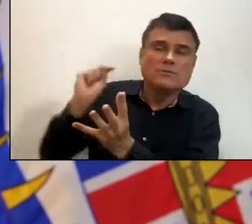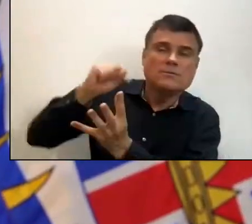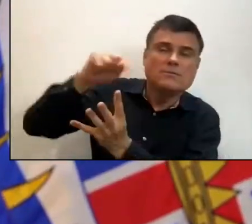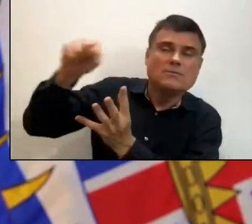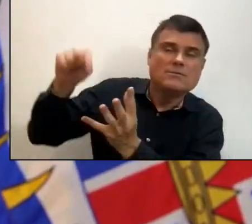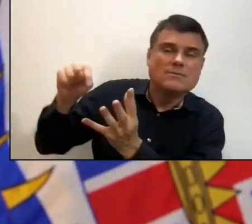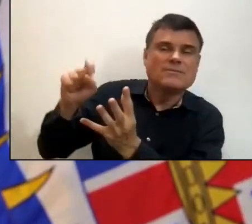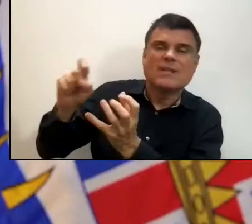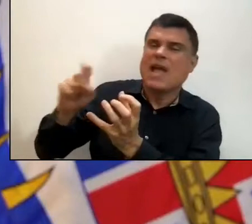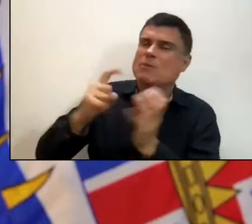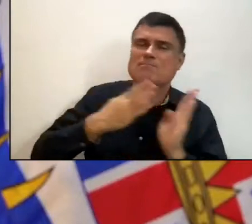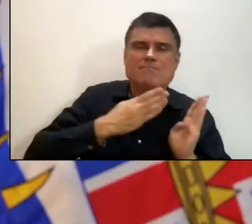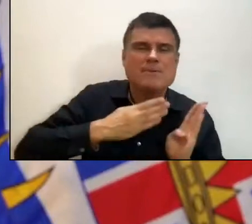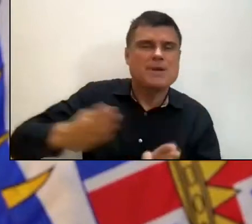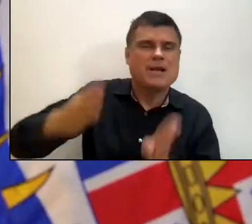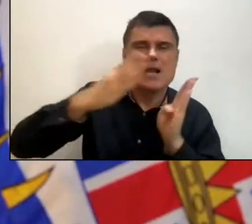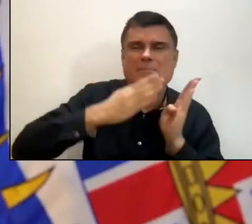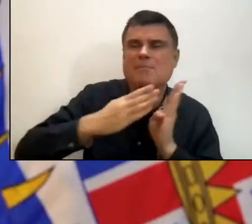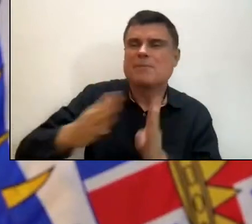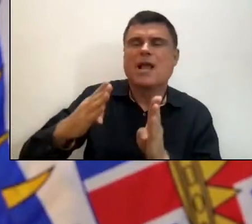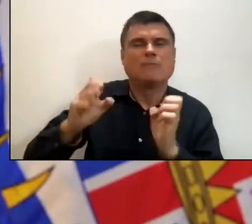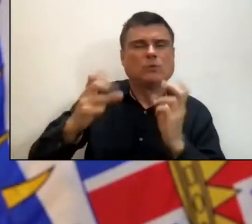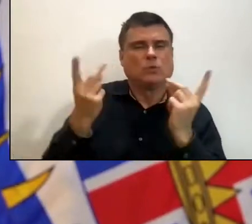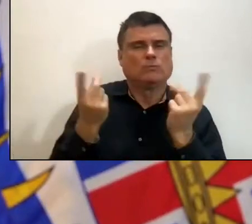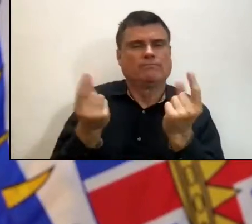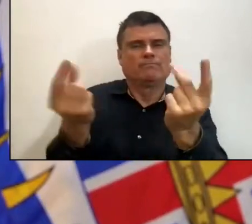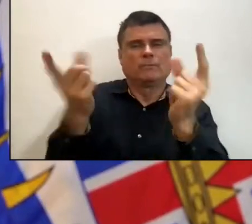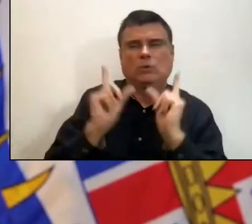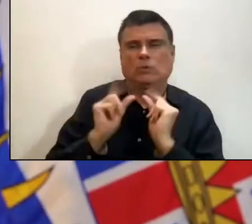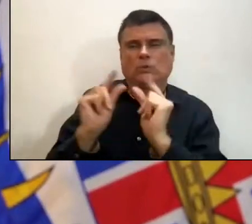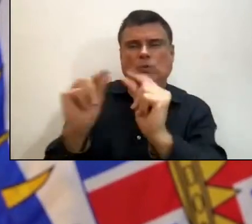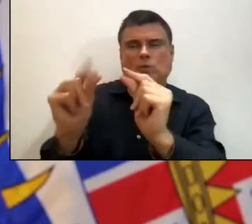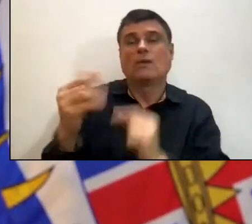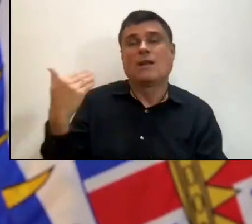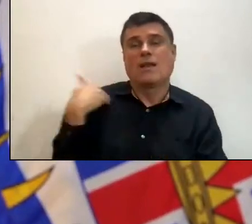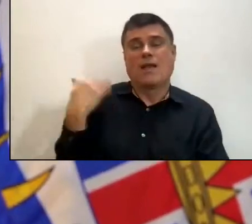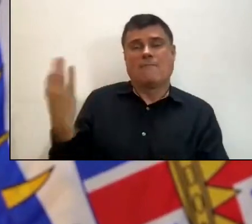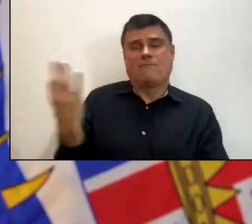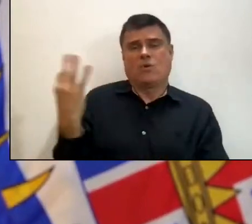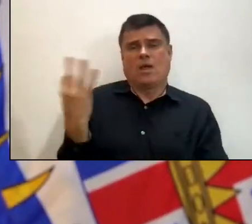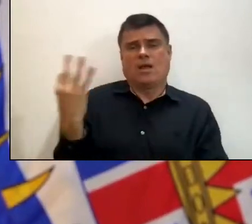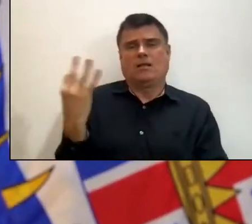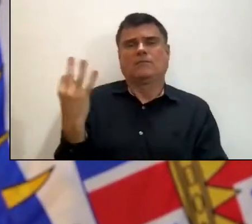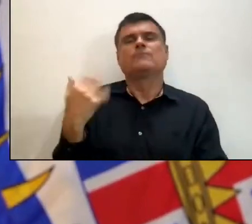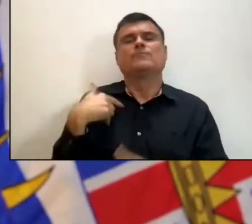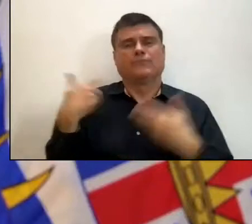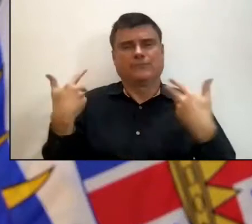I know on Friday I had conversations, we spoke about the measures that we thought